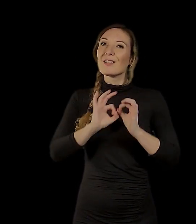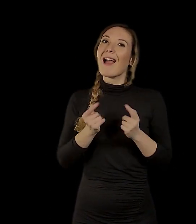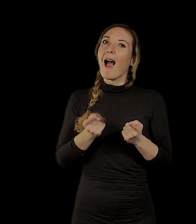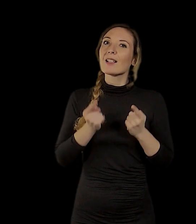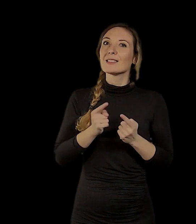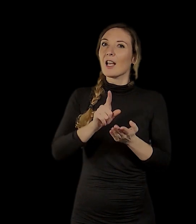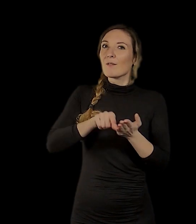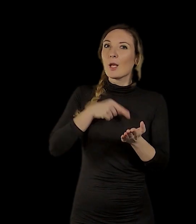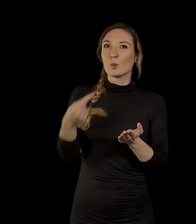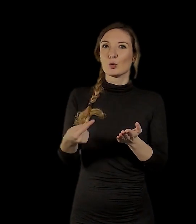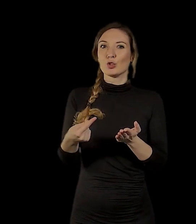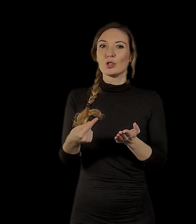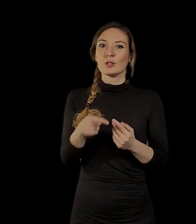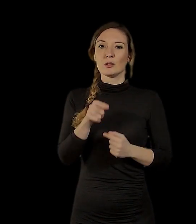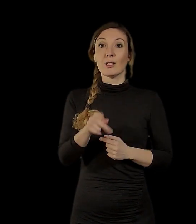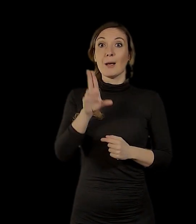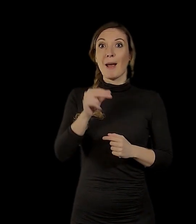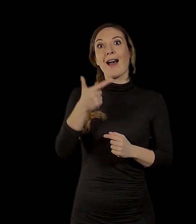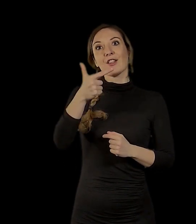The subcenter, as I said,